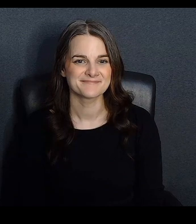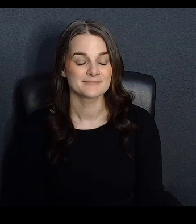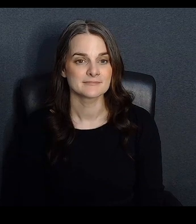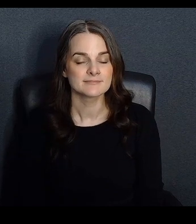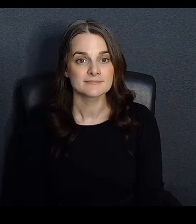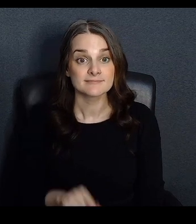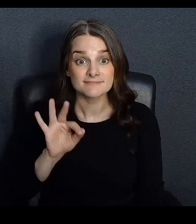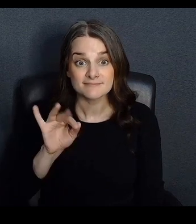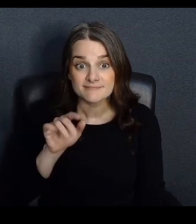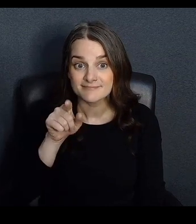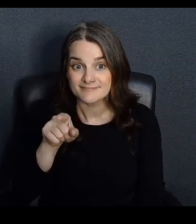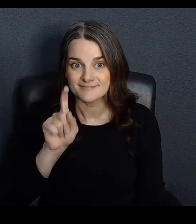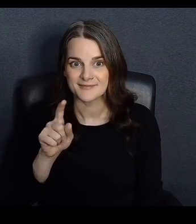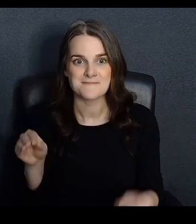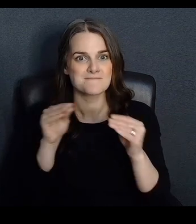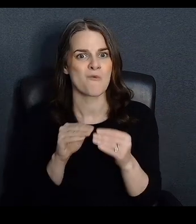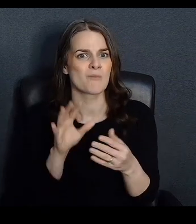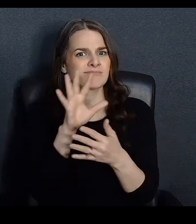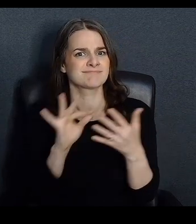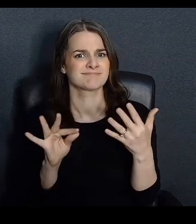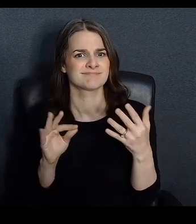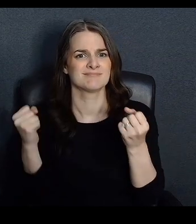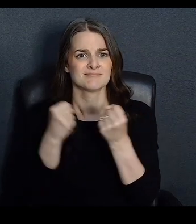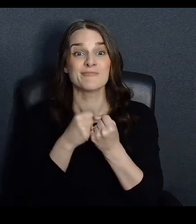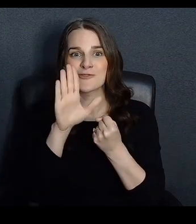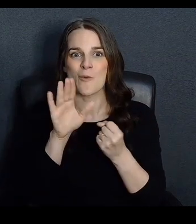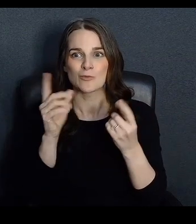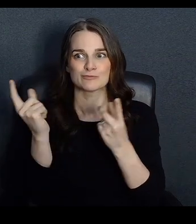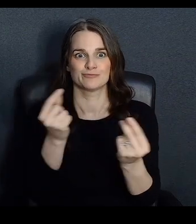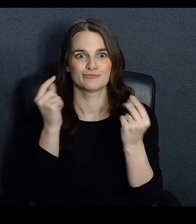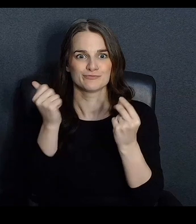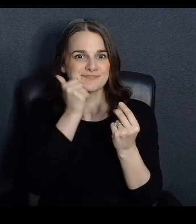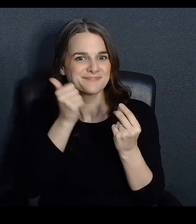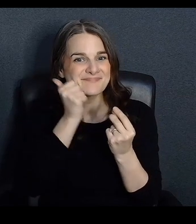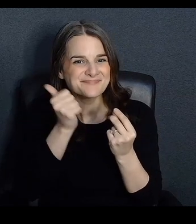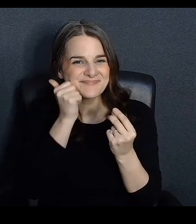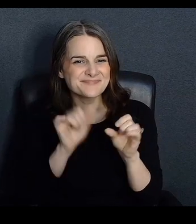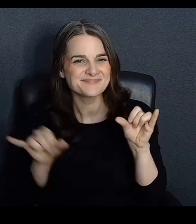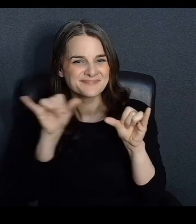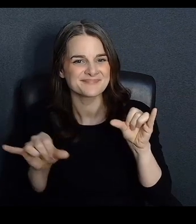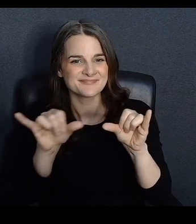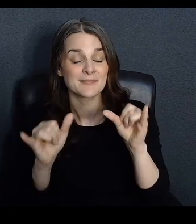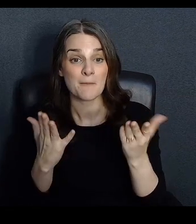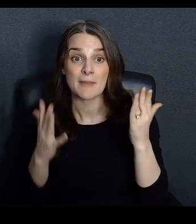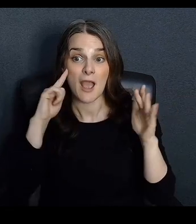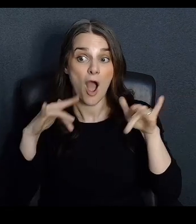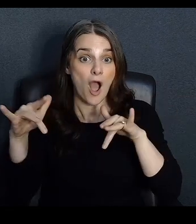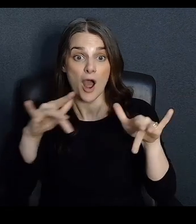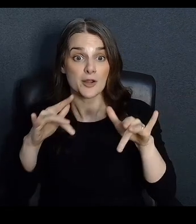OK, what if you need additional features to support your routines? For example, audio narration, or maybe video